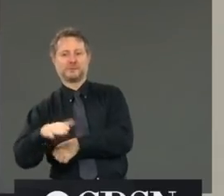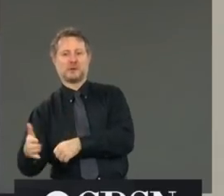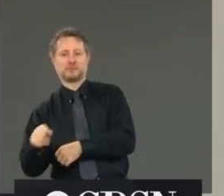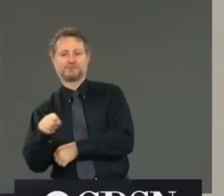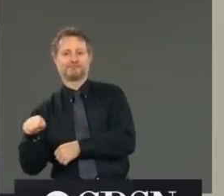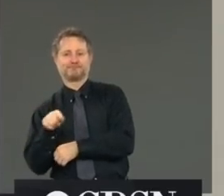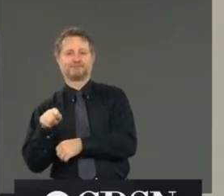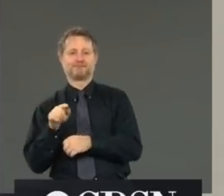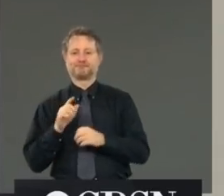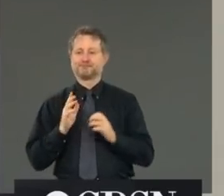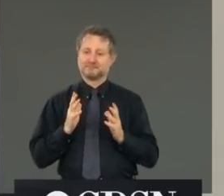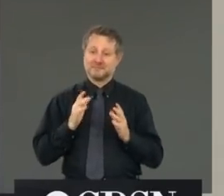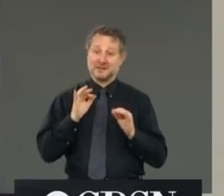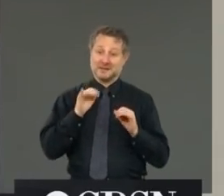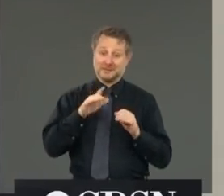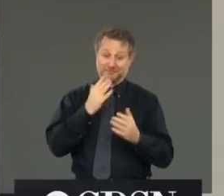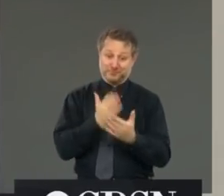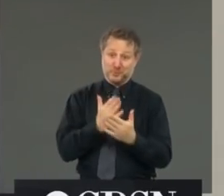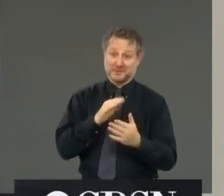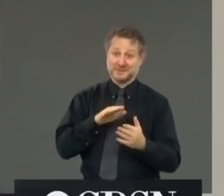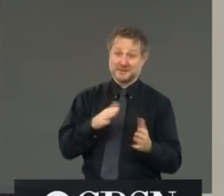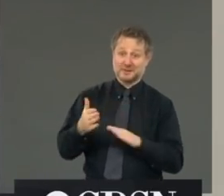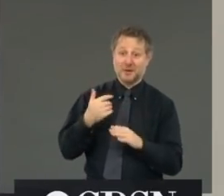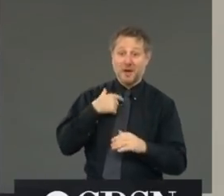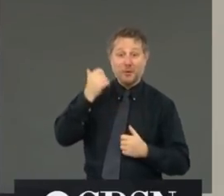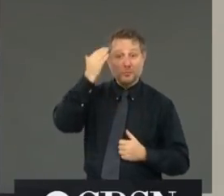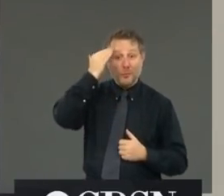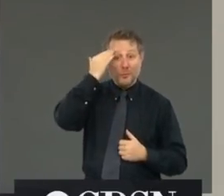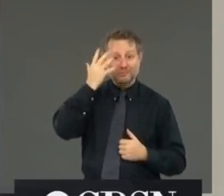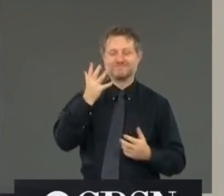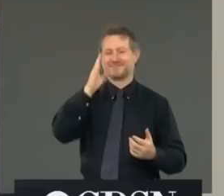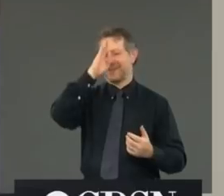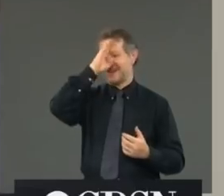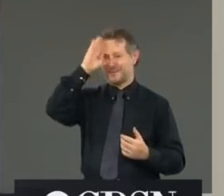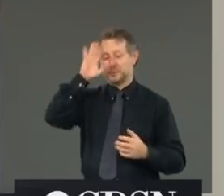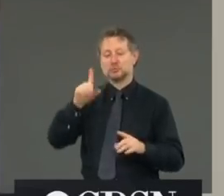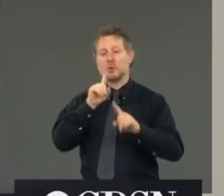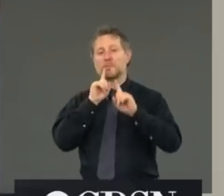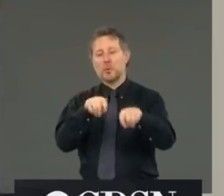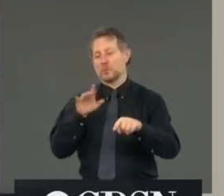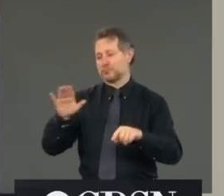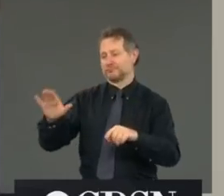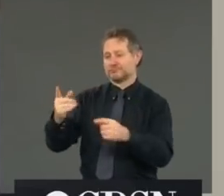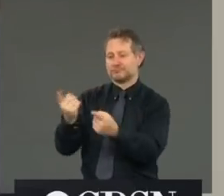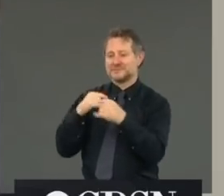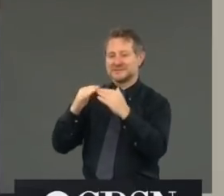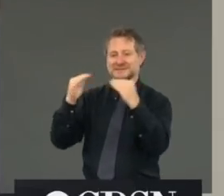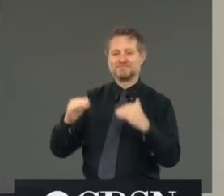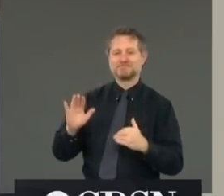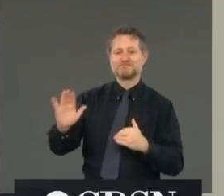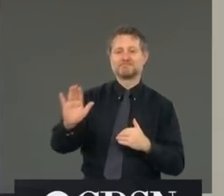RIGHT NOW ON THE WEBSITE IS CONFIRMED DEATHS BECAUSE MOST OFTEN PROBABLE DEATHS DON'T ALWAYS -- THEY AREN'T ALWAYS